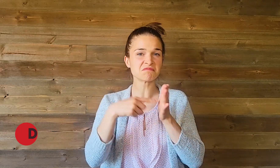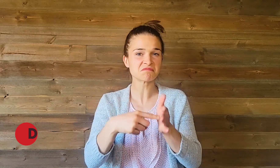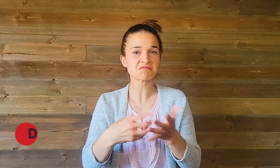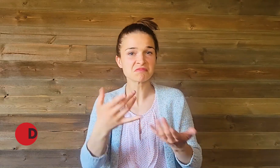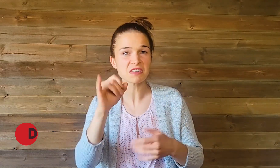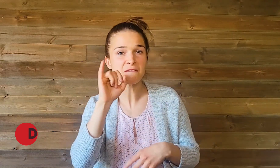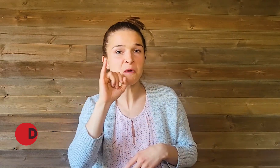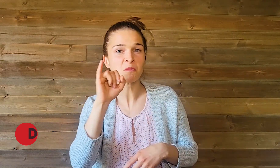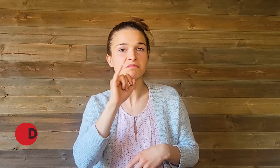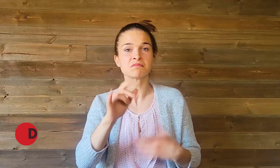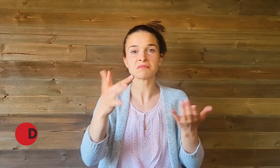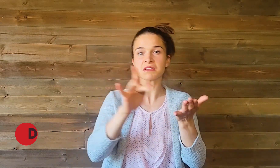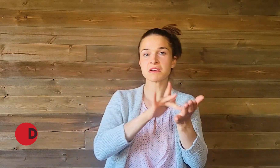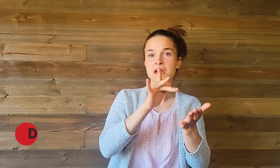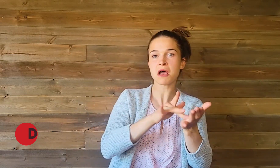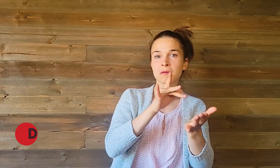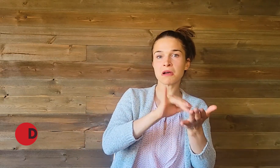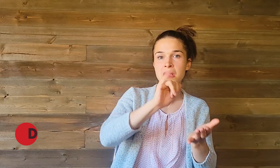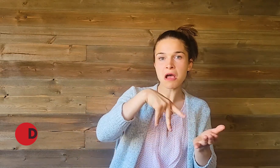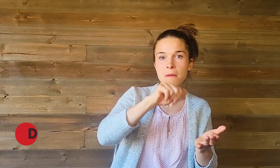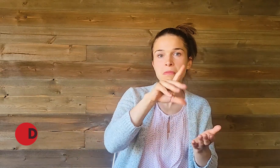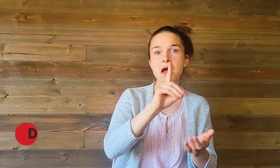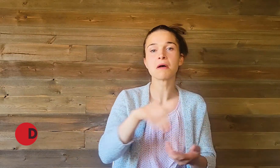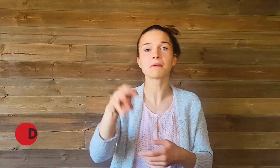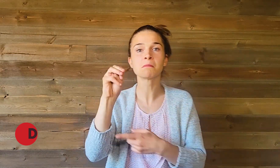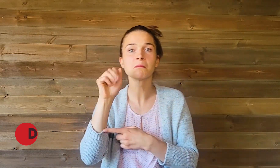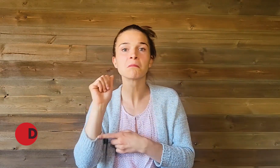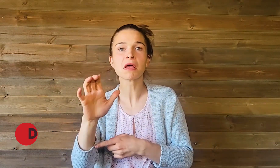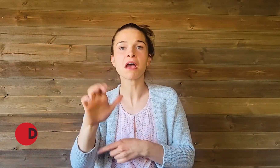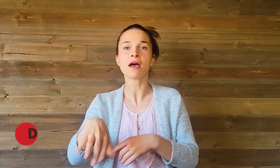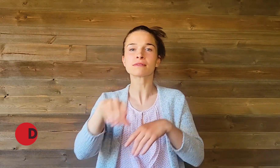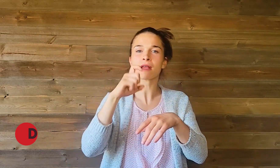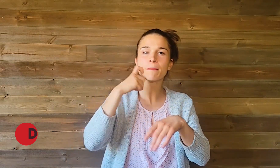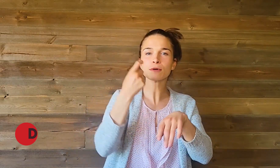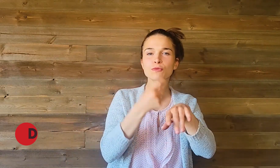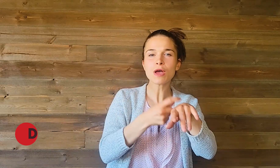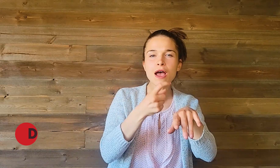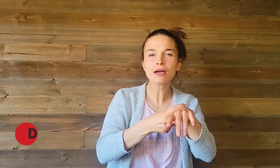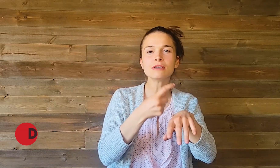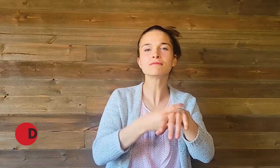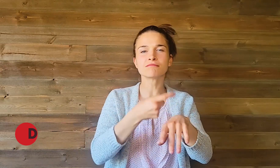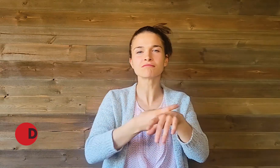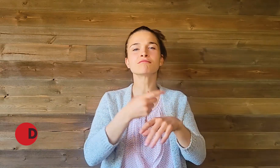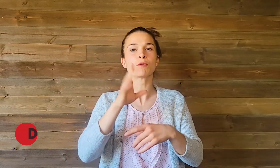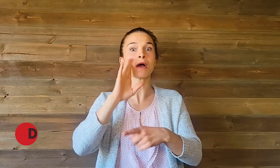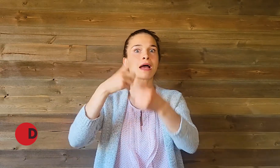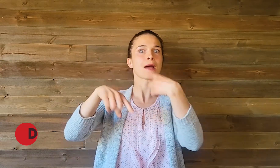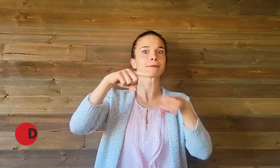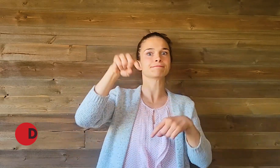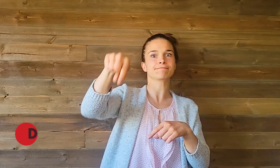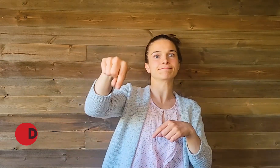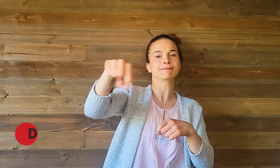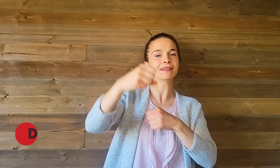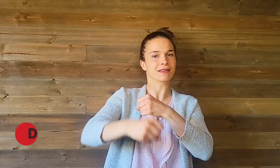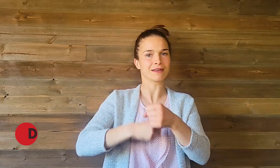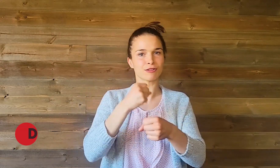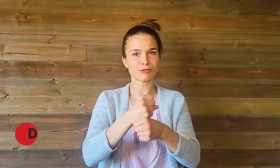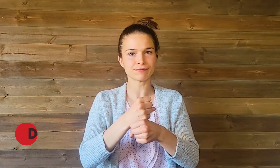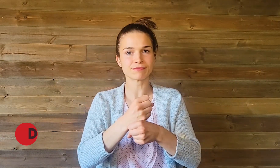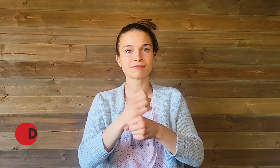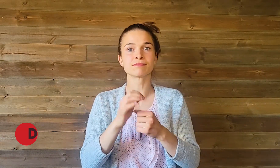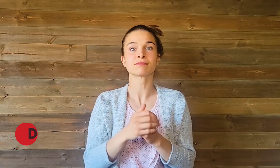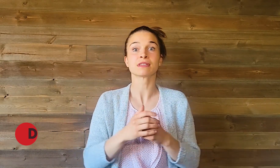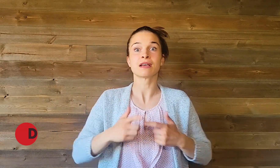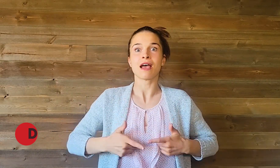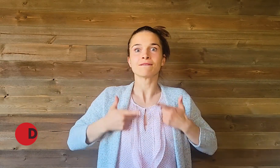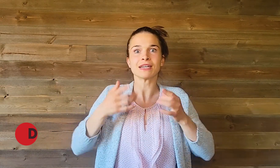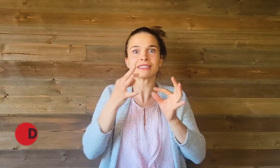such as iPhone, iPad, Mac, and Apple Watch will come out later this year.